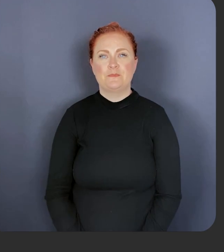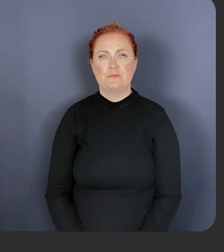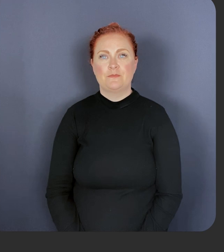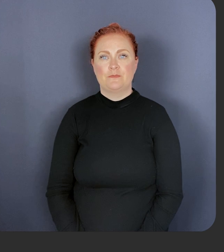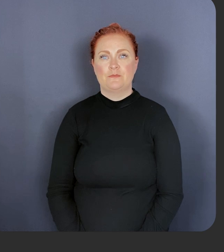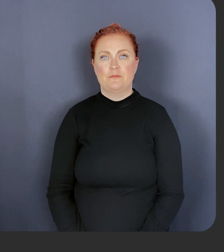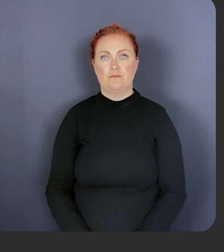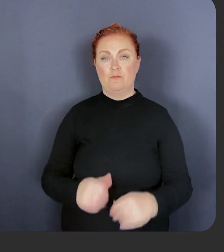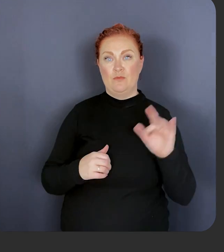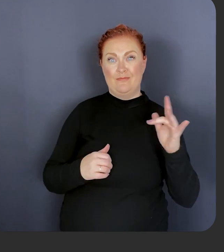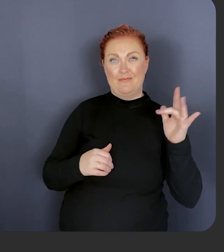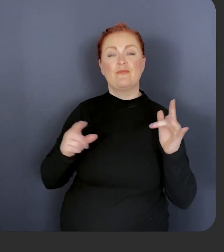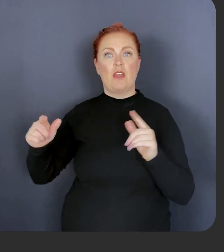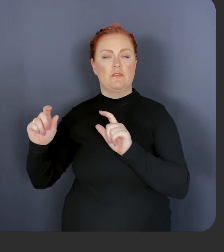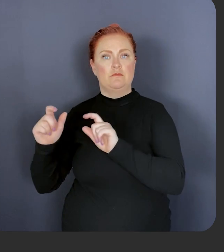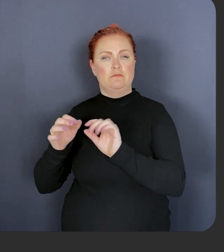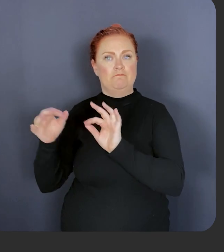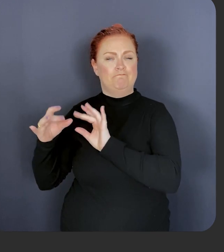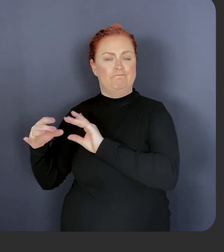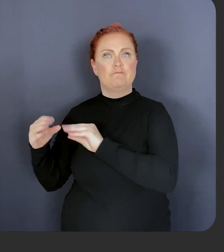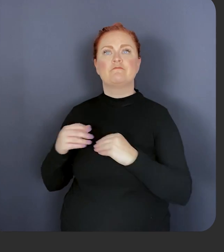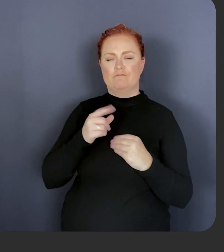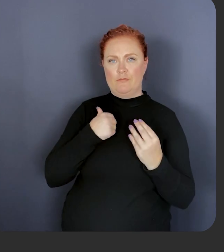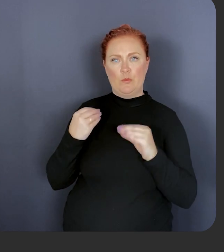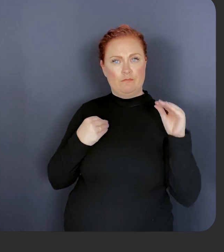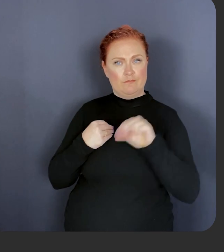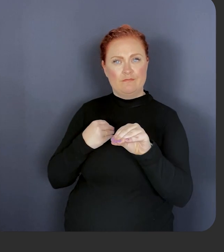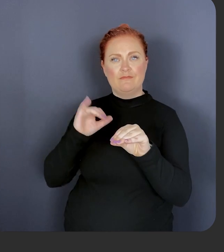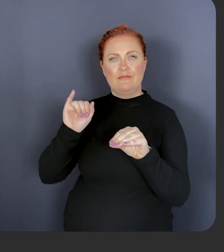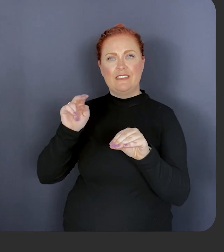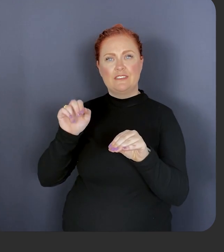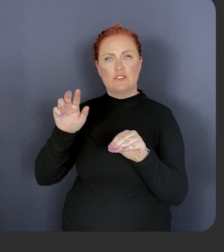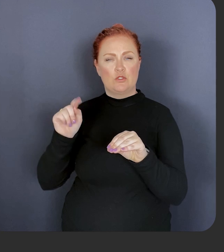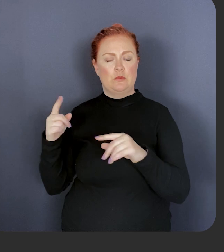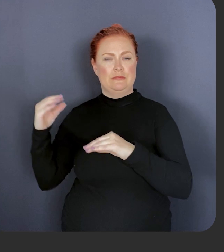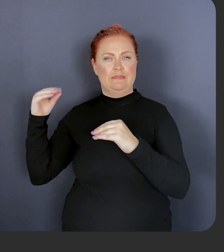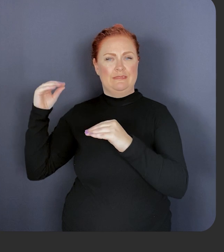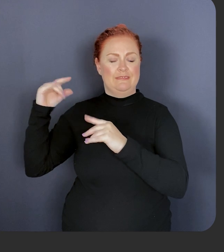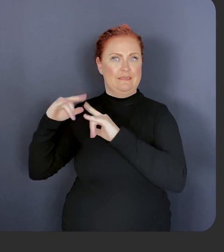Google and insert into this. A-1-1-A-1-A-1-1-Y--